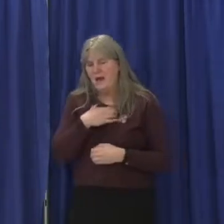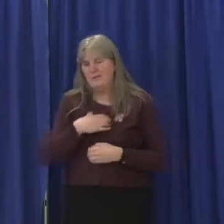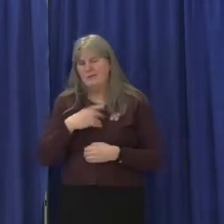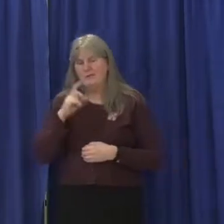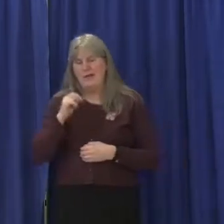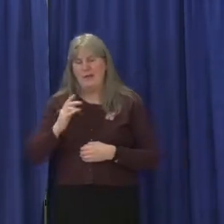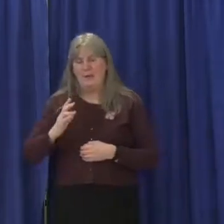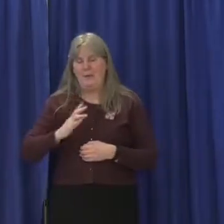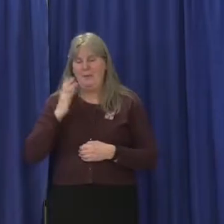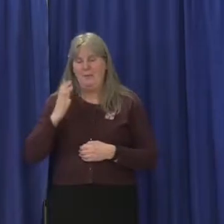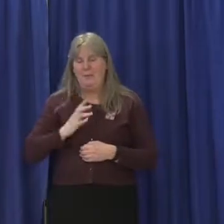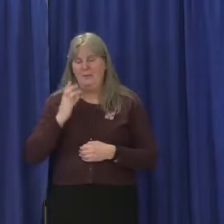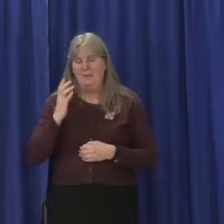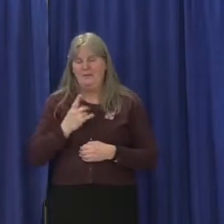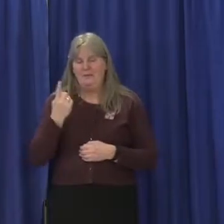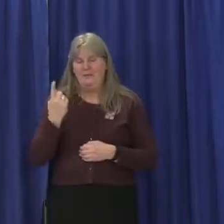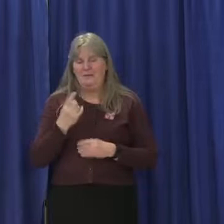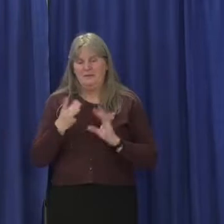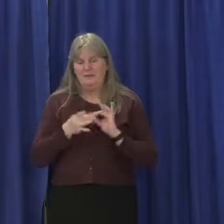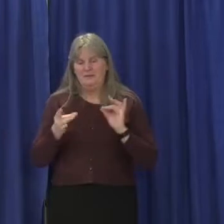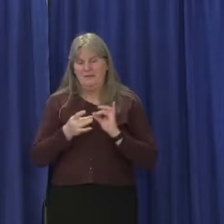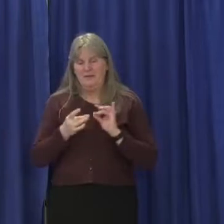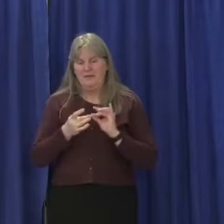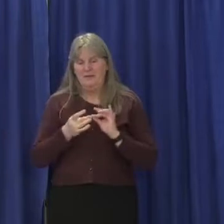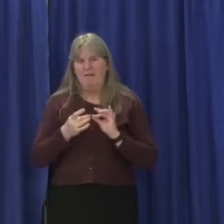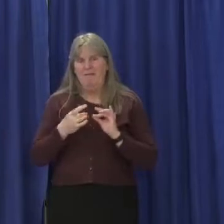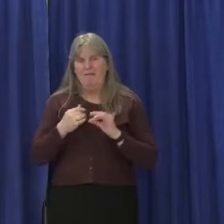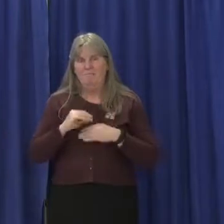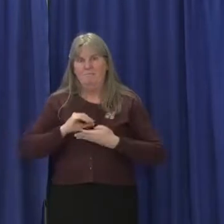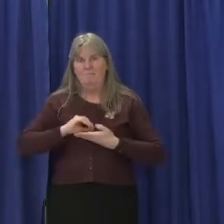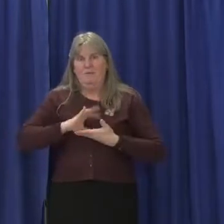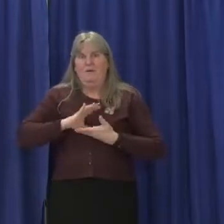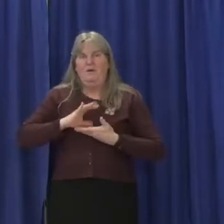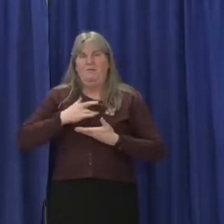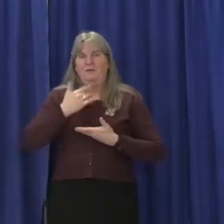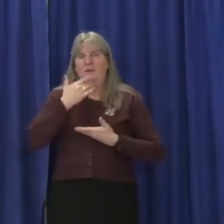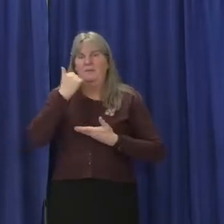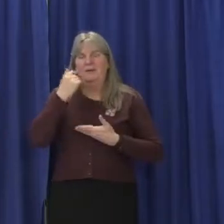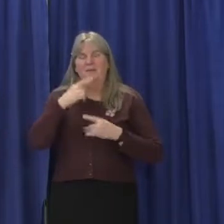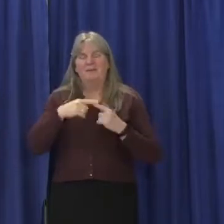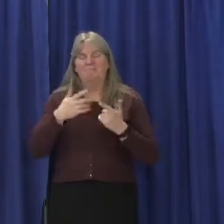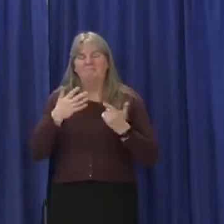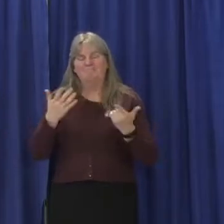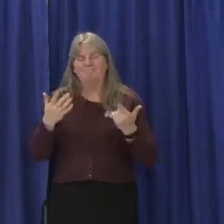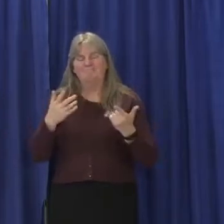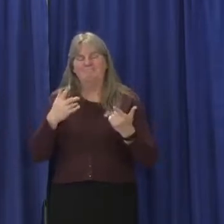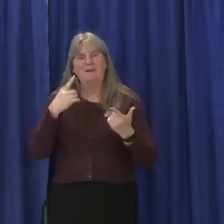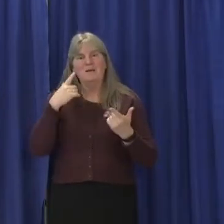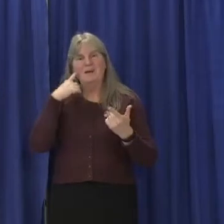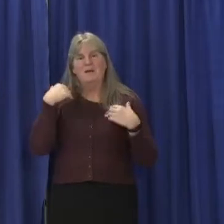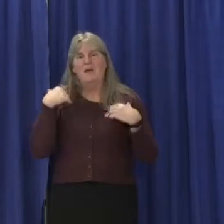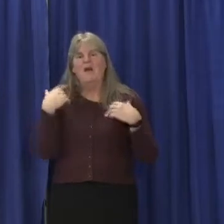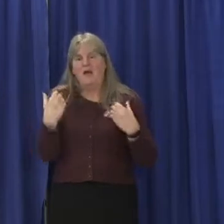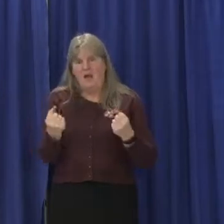people feel better. It's not-- words would be cheap at this point. We have a mental wellness summit coming up that's going